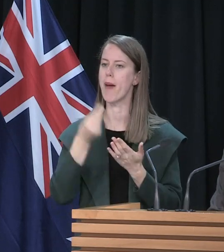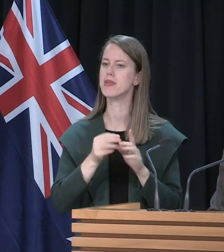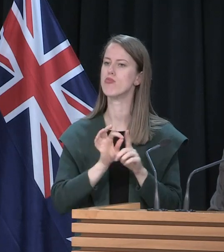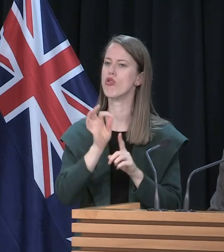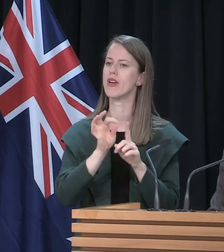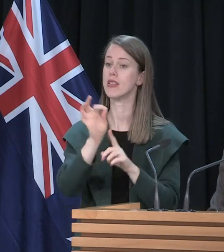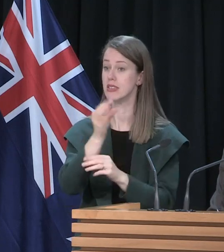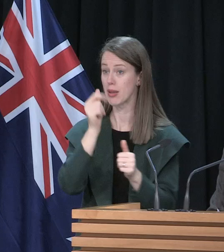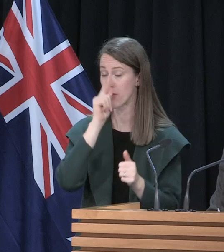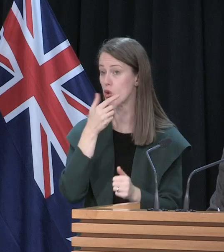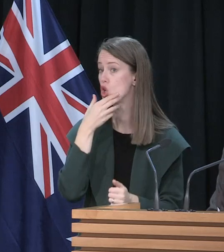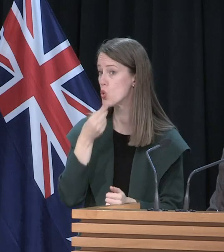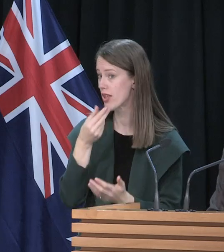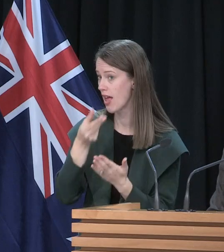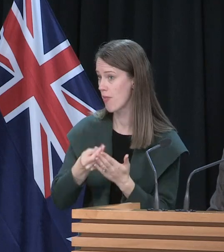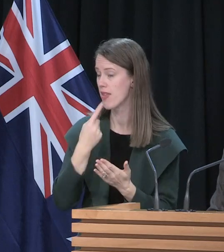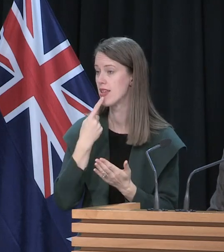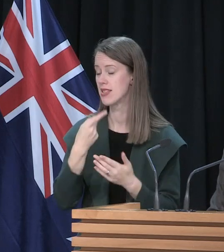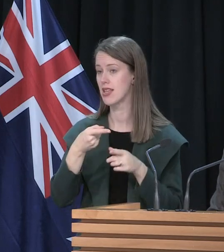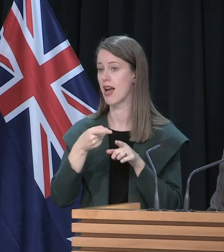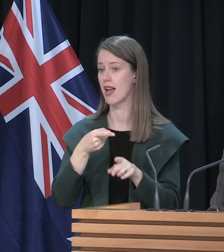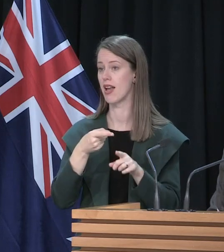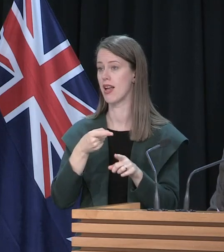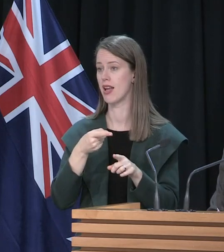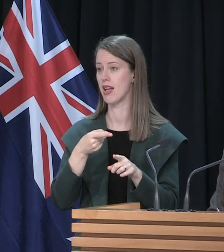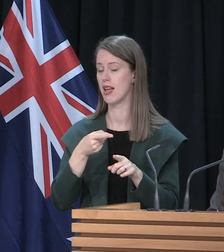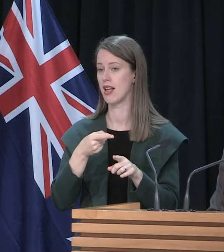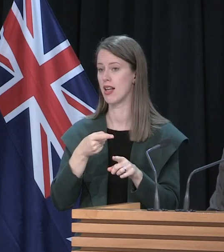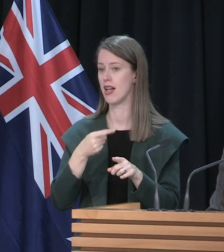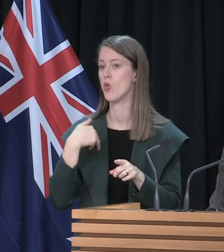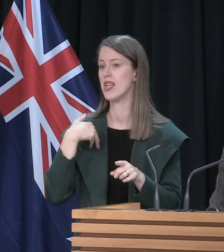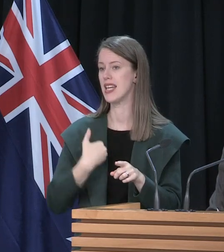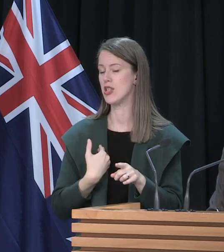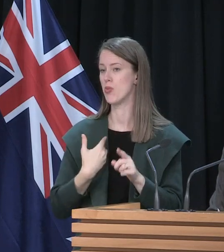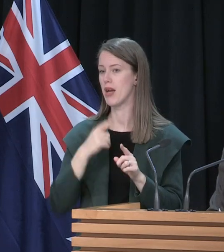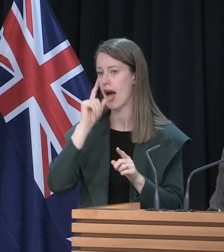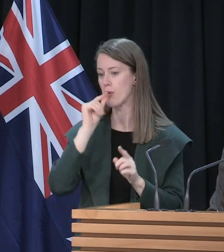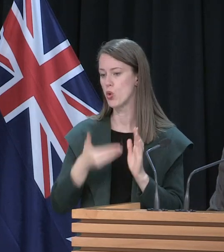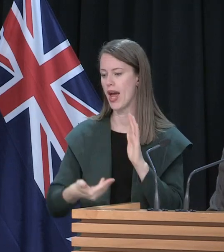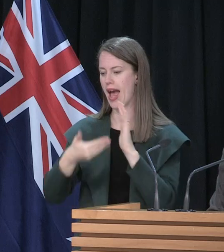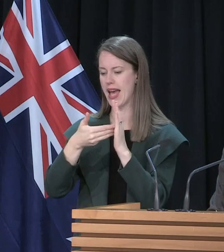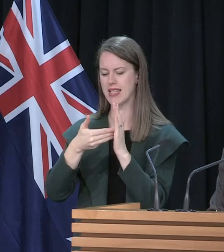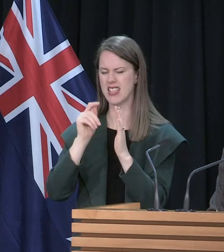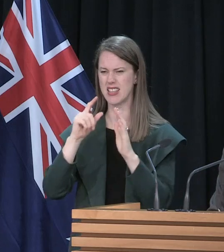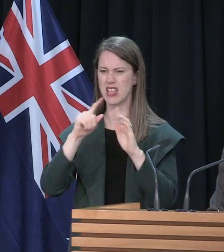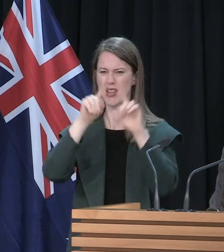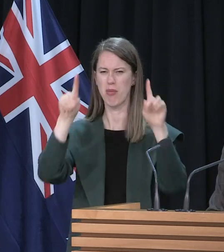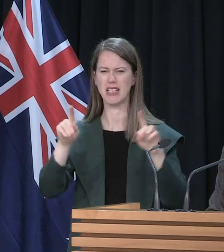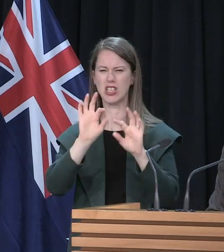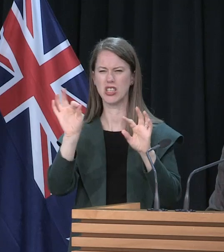don't. It's getting better all of the time. I think the feedback I had from a lot of people who are using it is